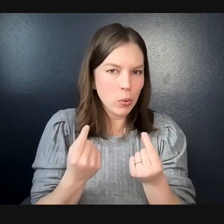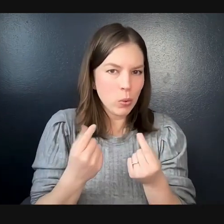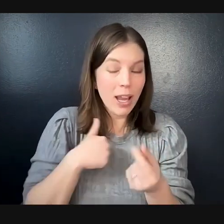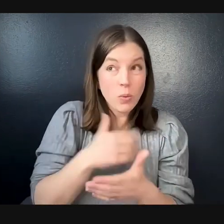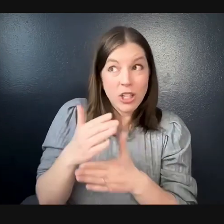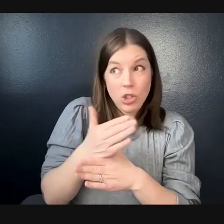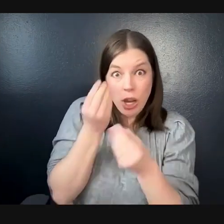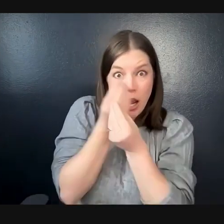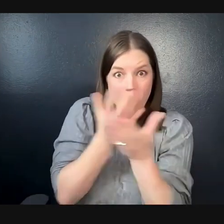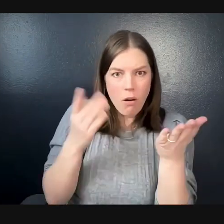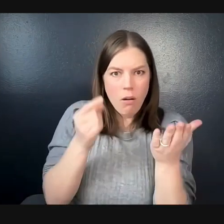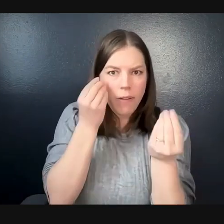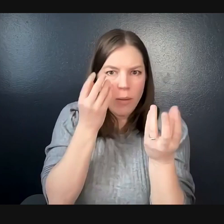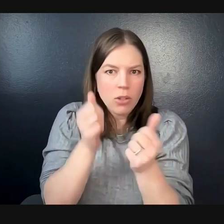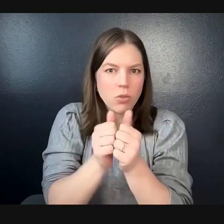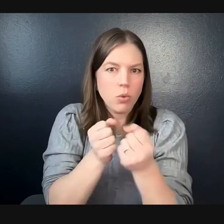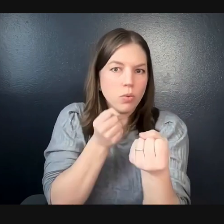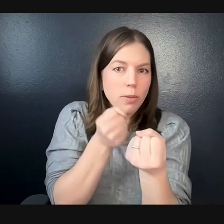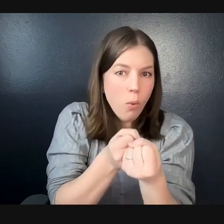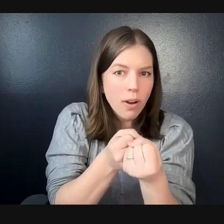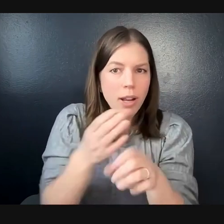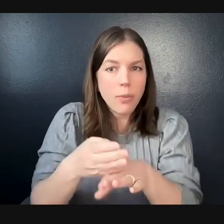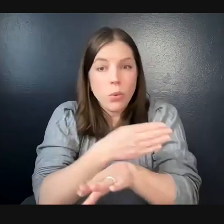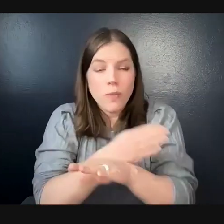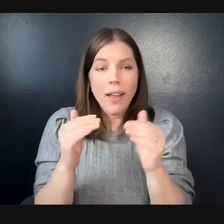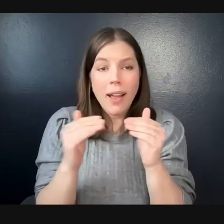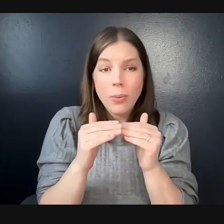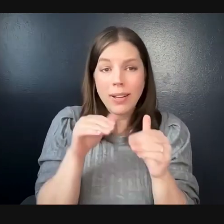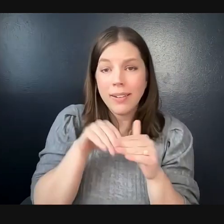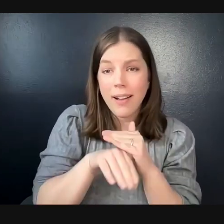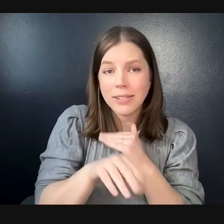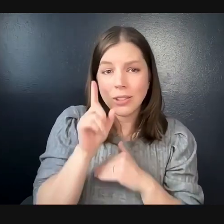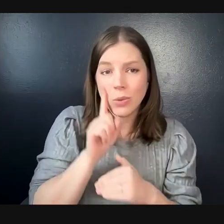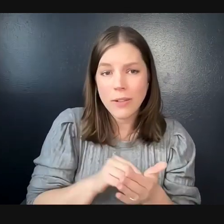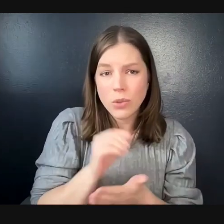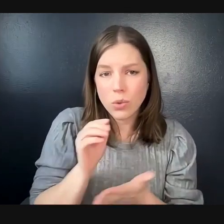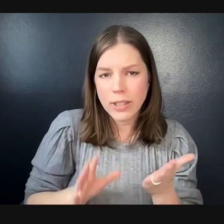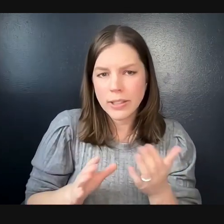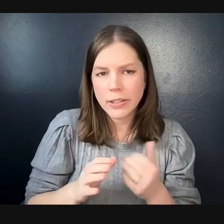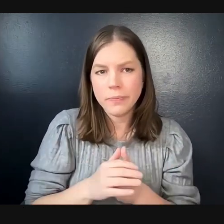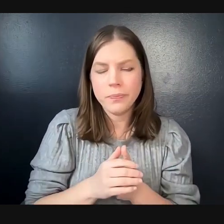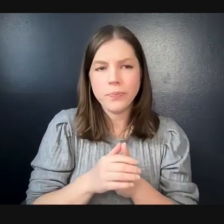And we share this information to support and improve equity and access for deaf students.